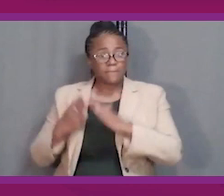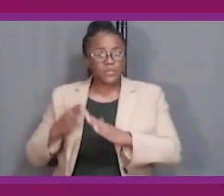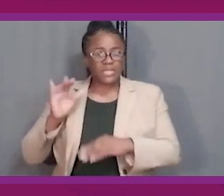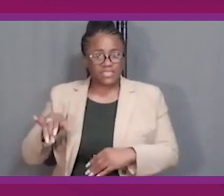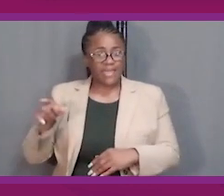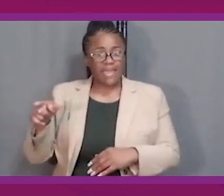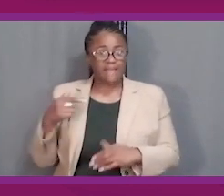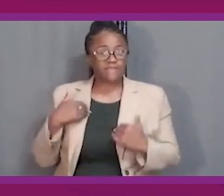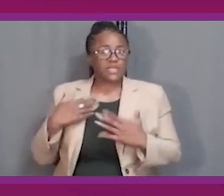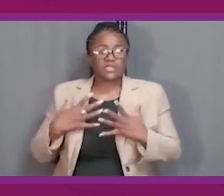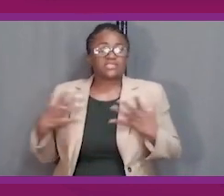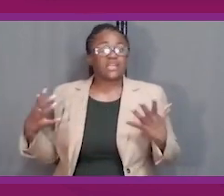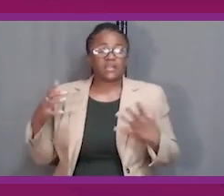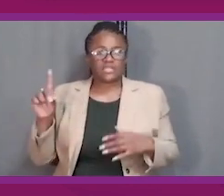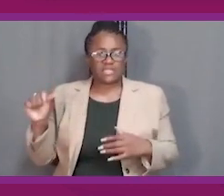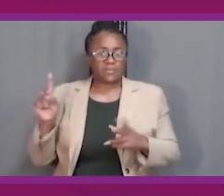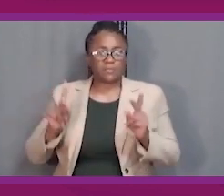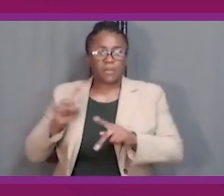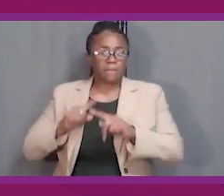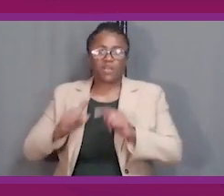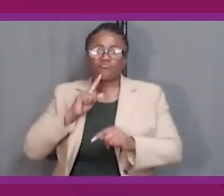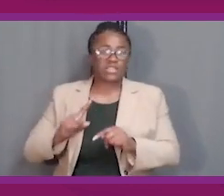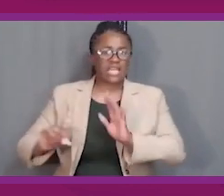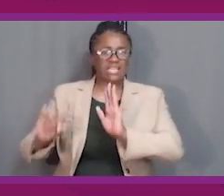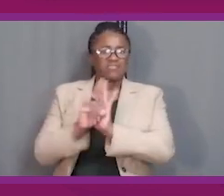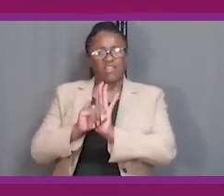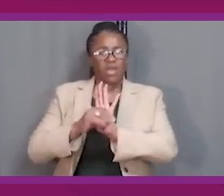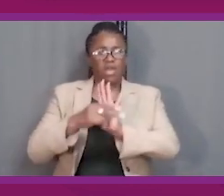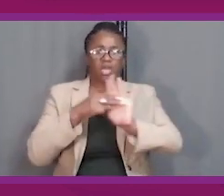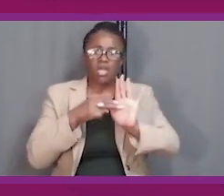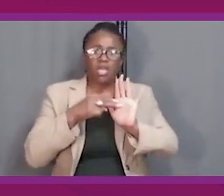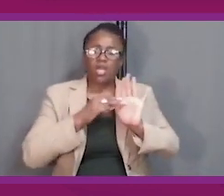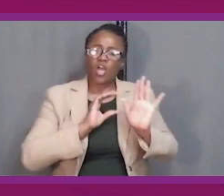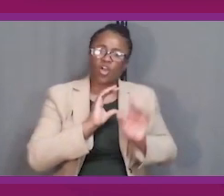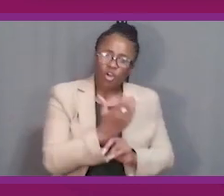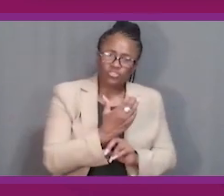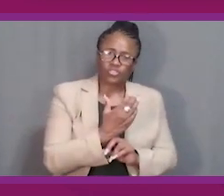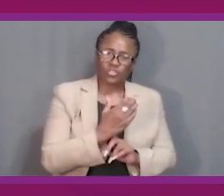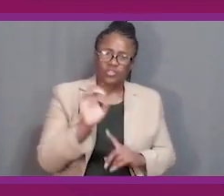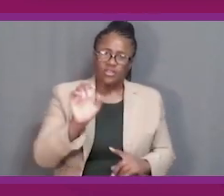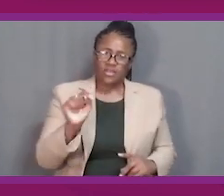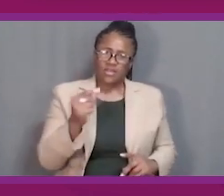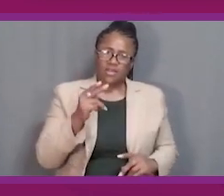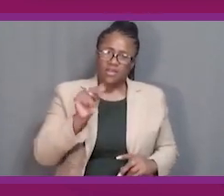or ethnic identity for example. And that is the organization, those are the organizations they're